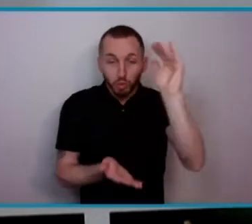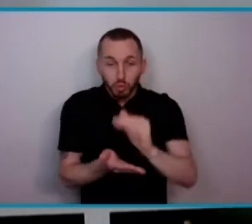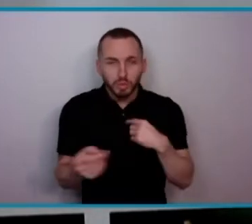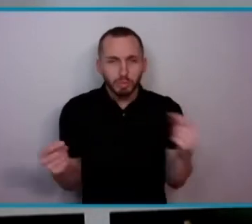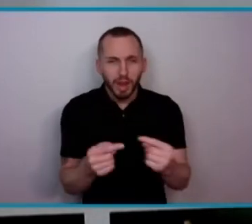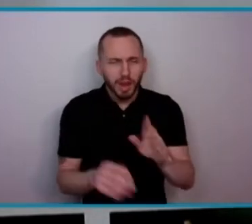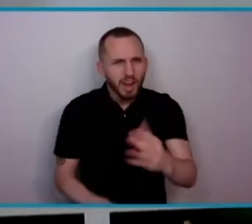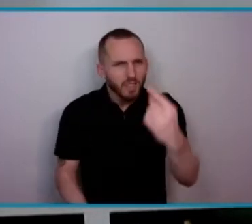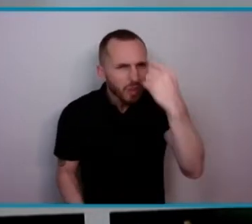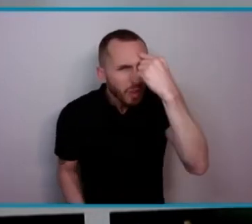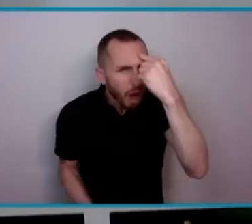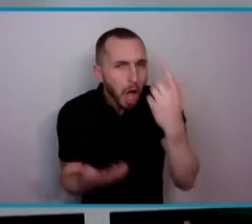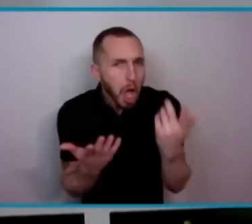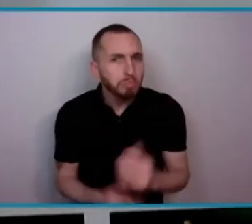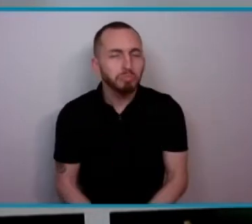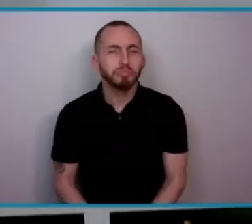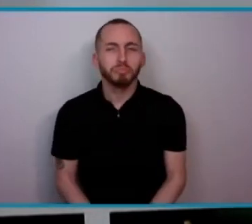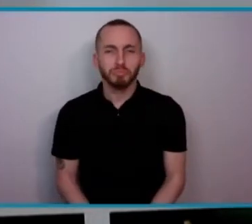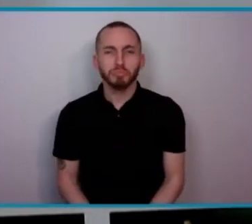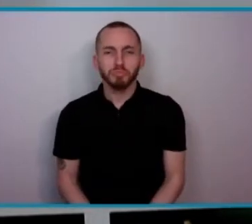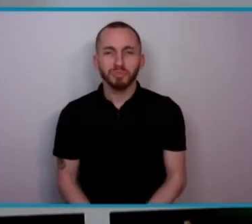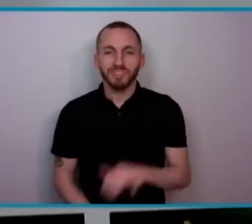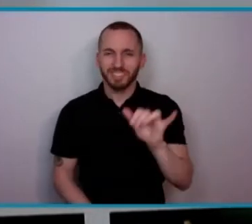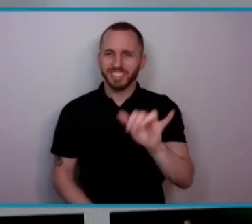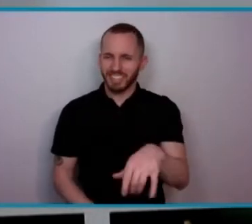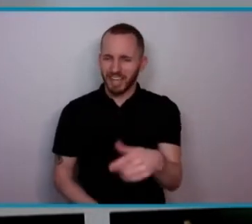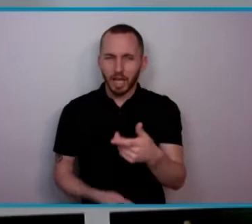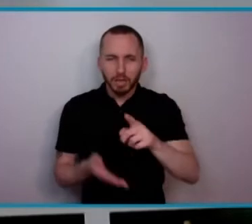And so that's really the challenge that we have ahead of us.